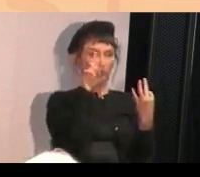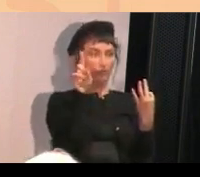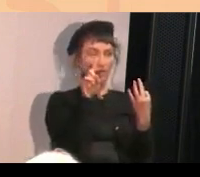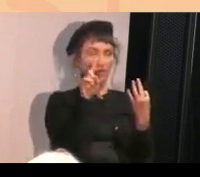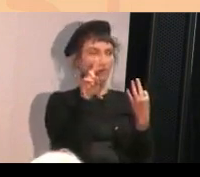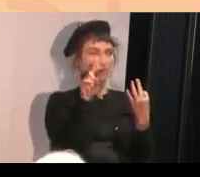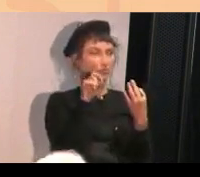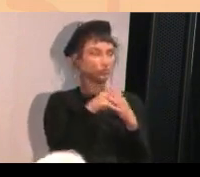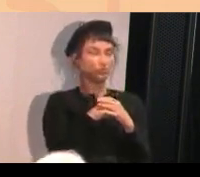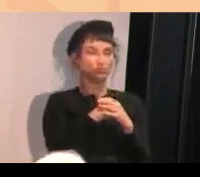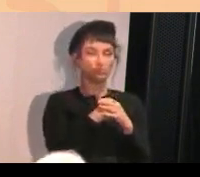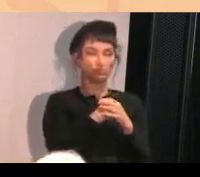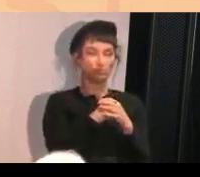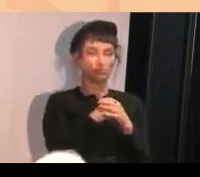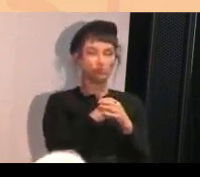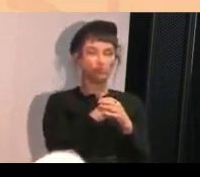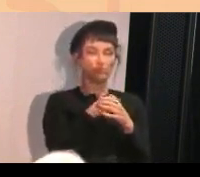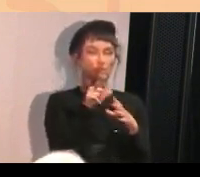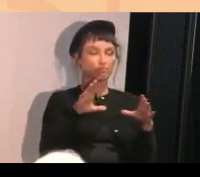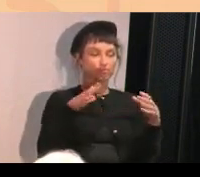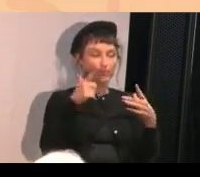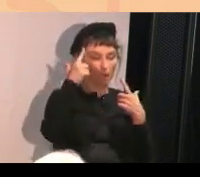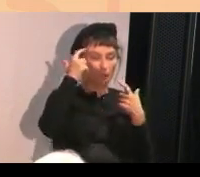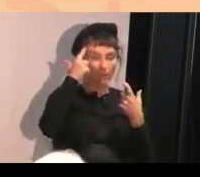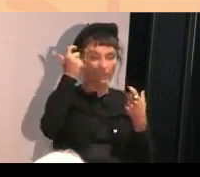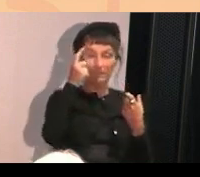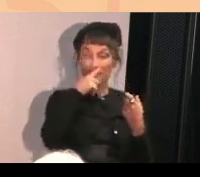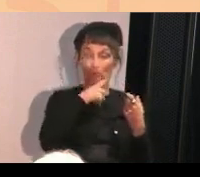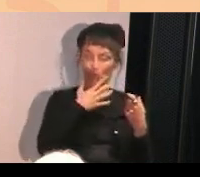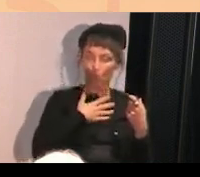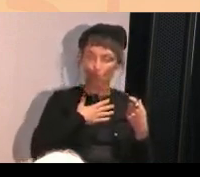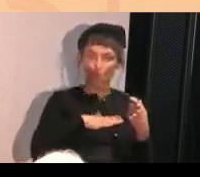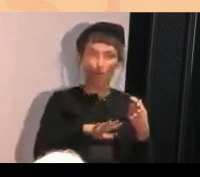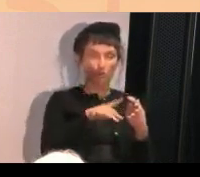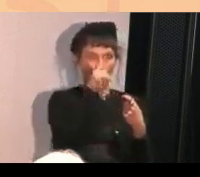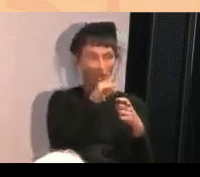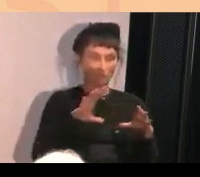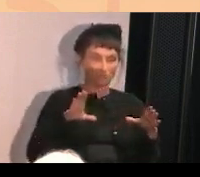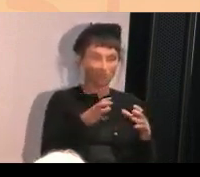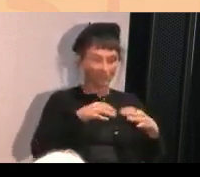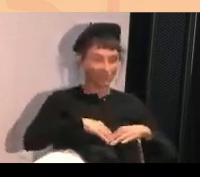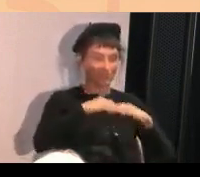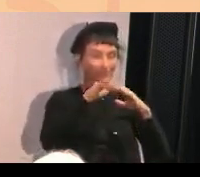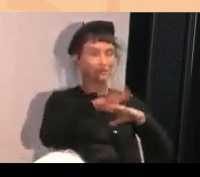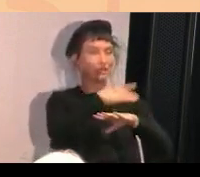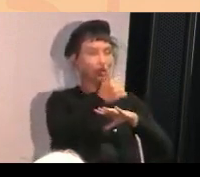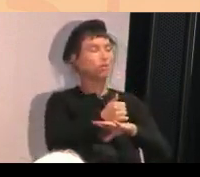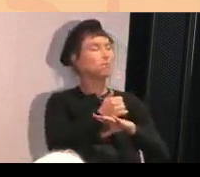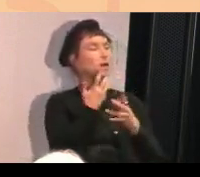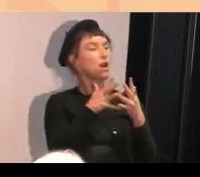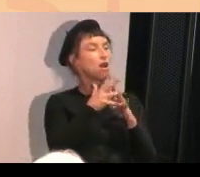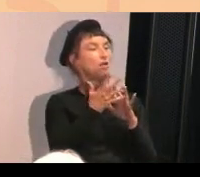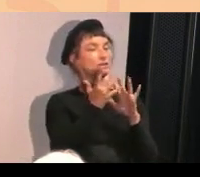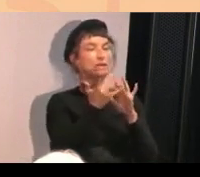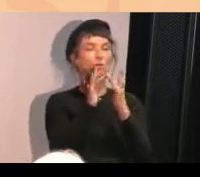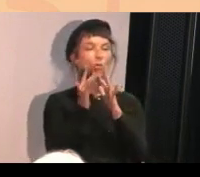and an idea that had traction was that it could be formed via a network or alliance of existing